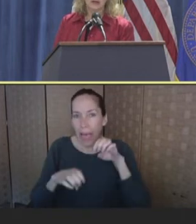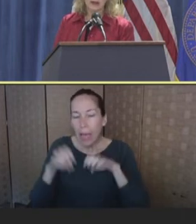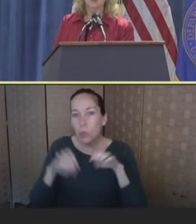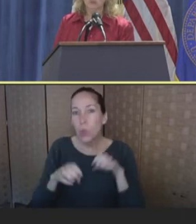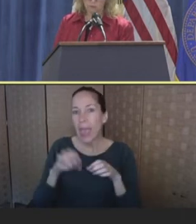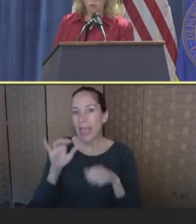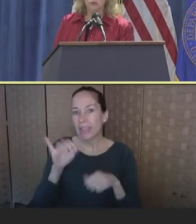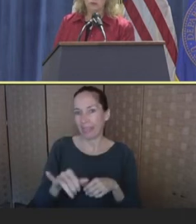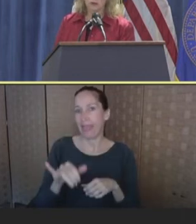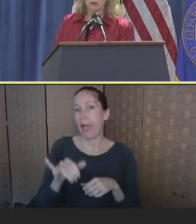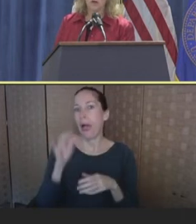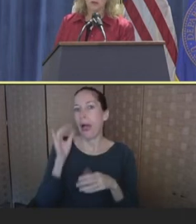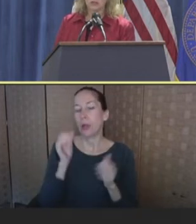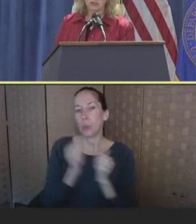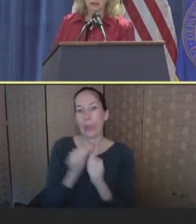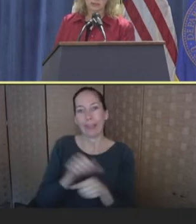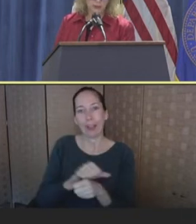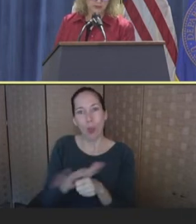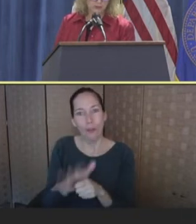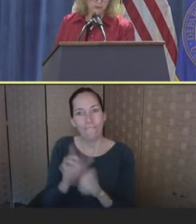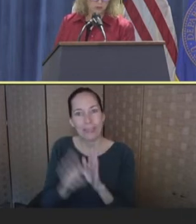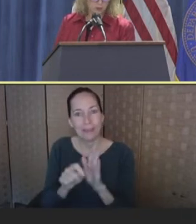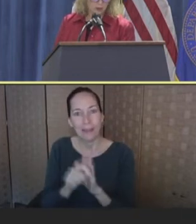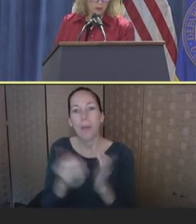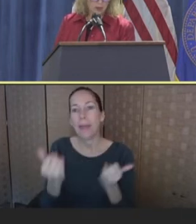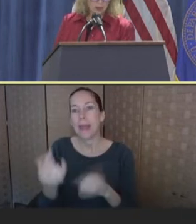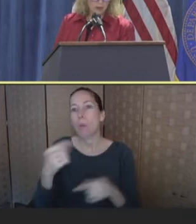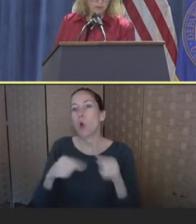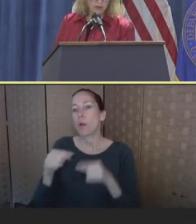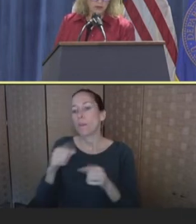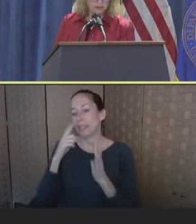and now we're, of course, currently checking specimens, as well, and we found that the